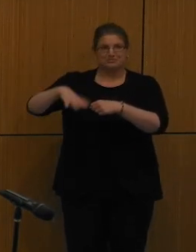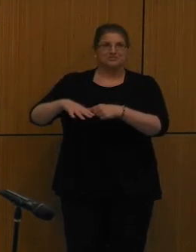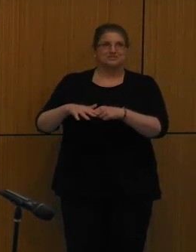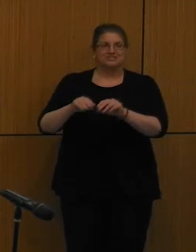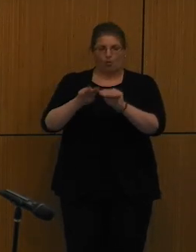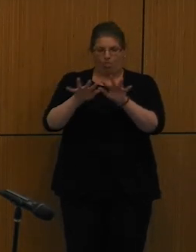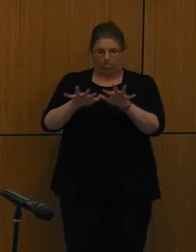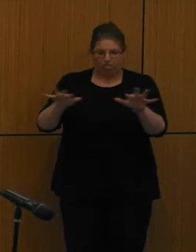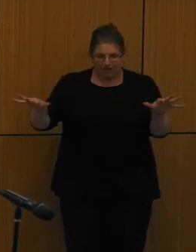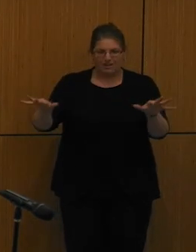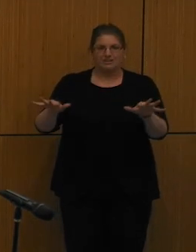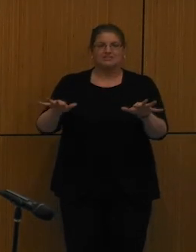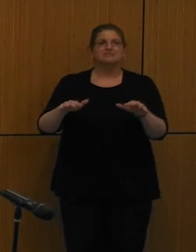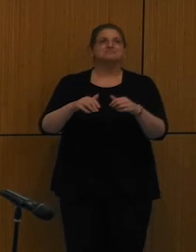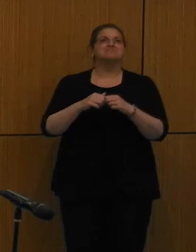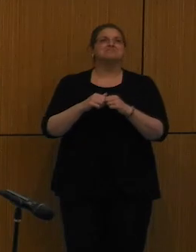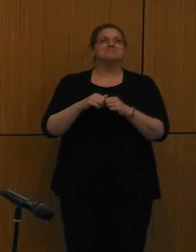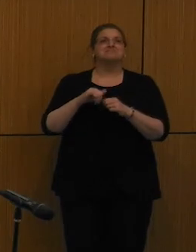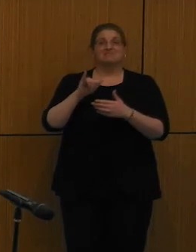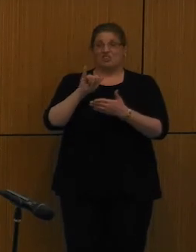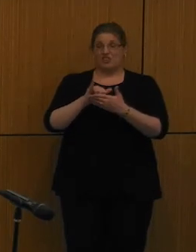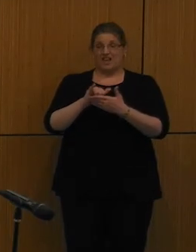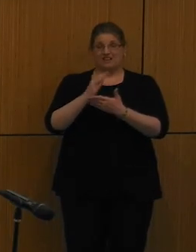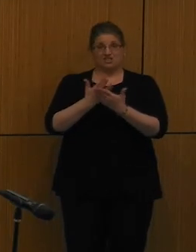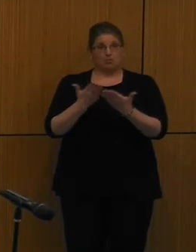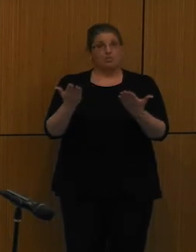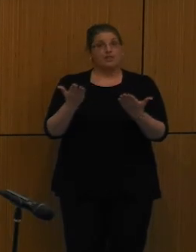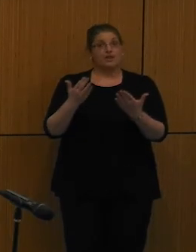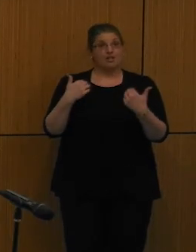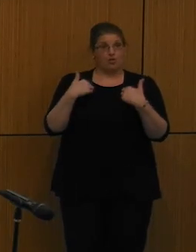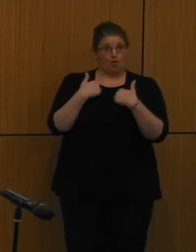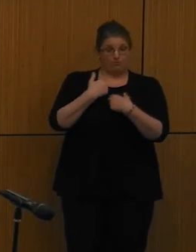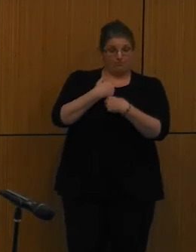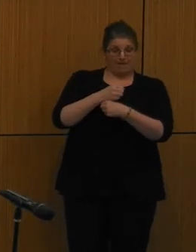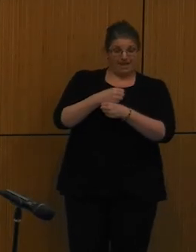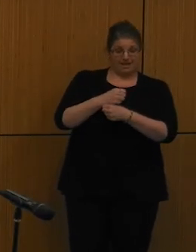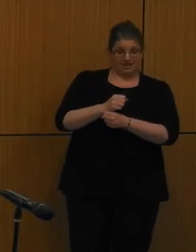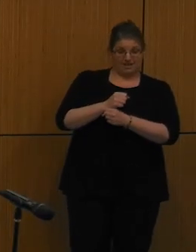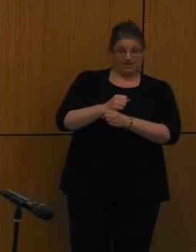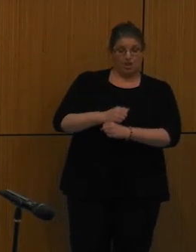That's something that these organisms making that is preventing other organisms from growing in there.